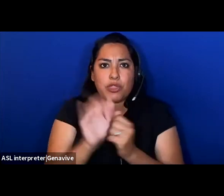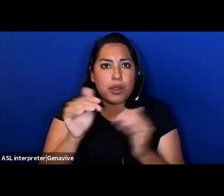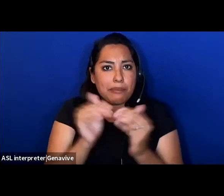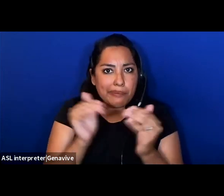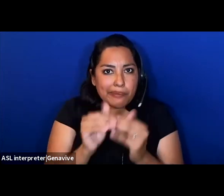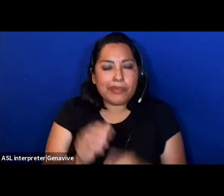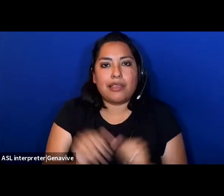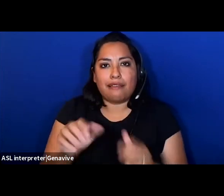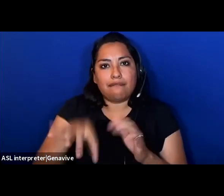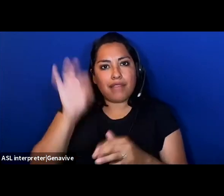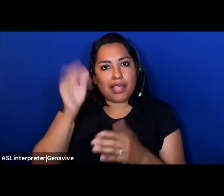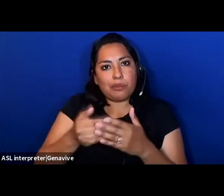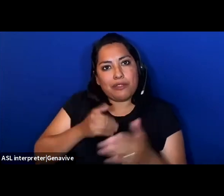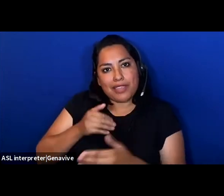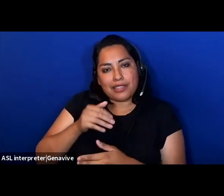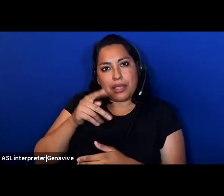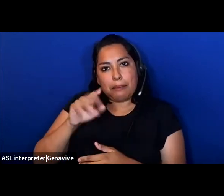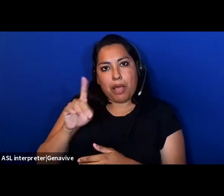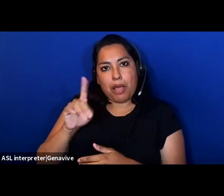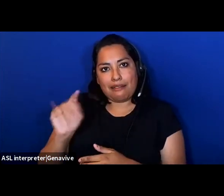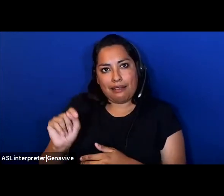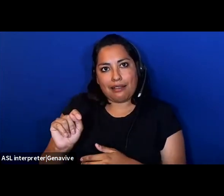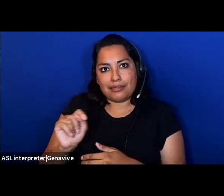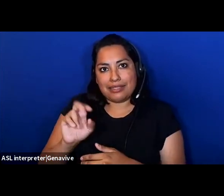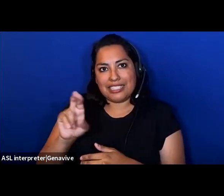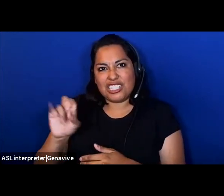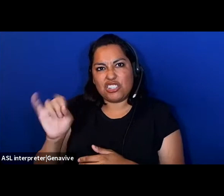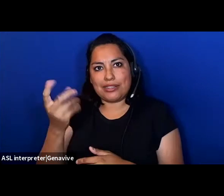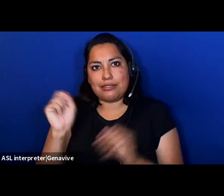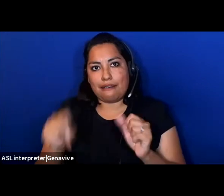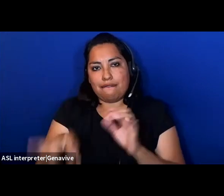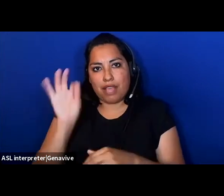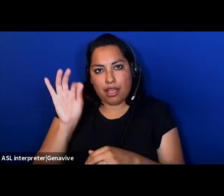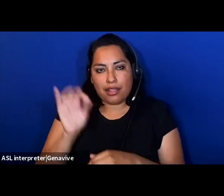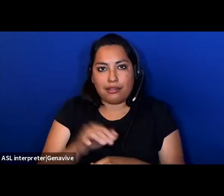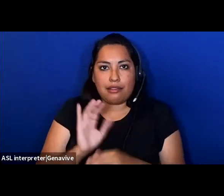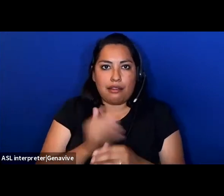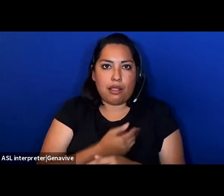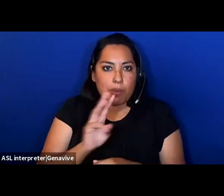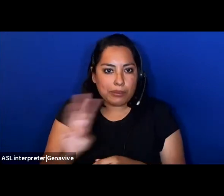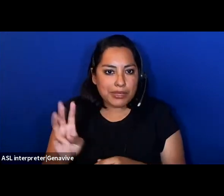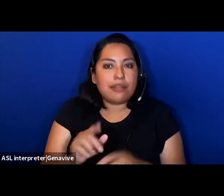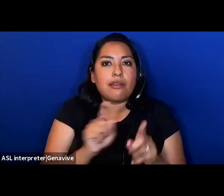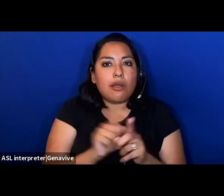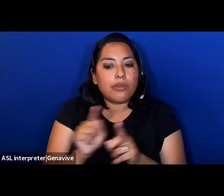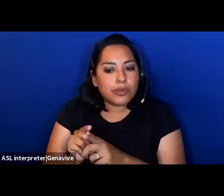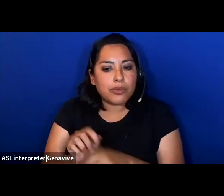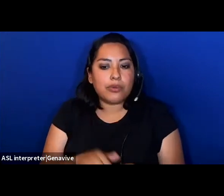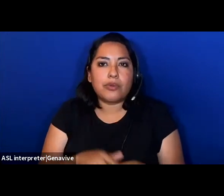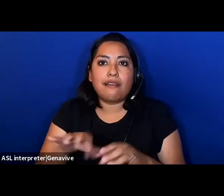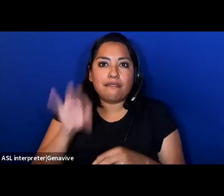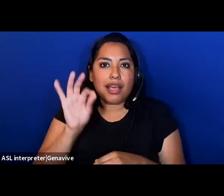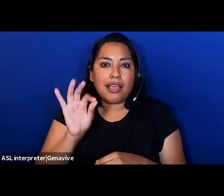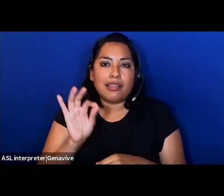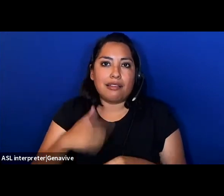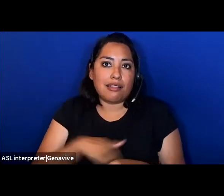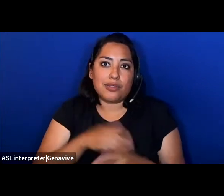at changecatalyst.co/allyshipseries. Please find this on your favorite podcast platform